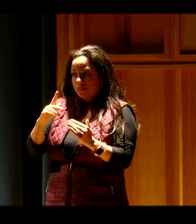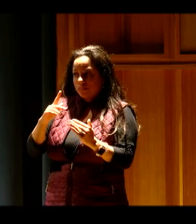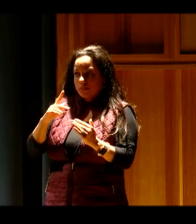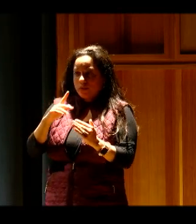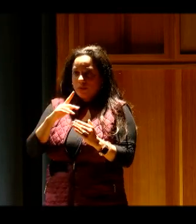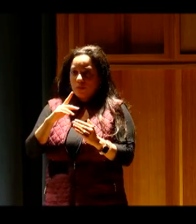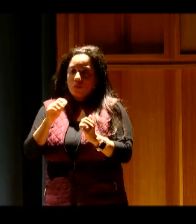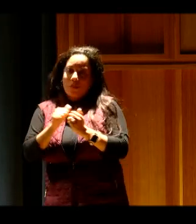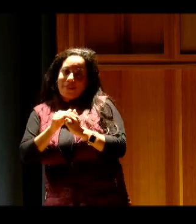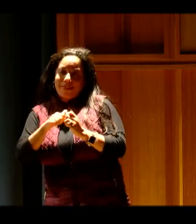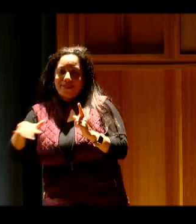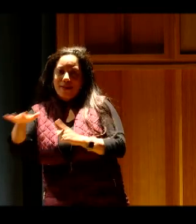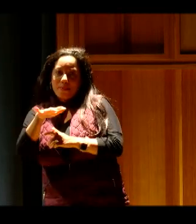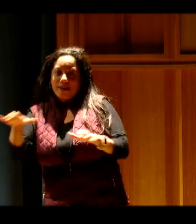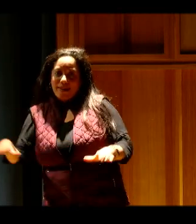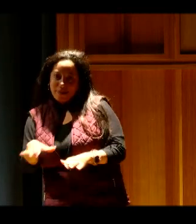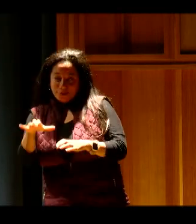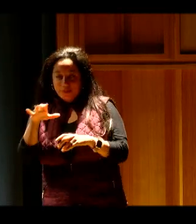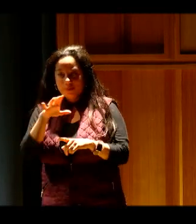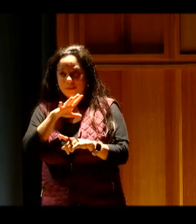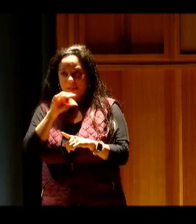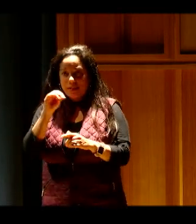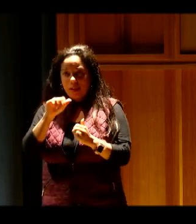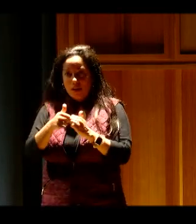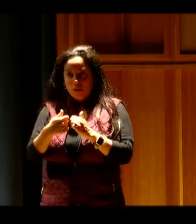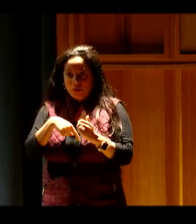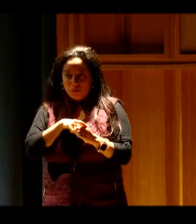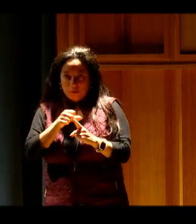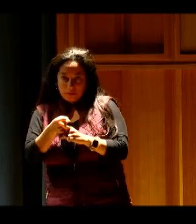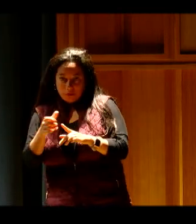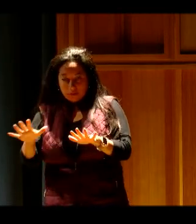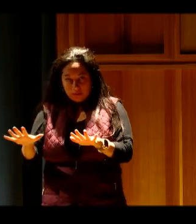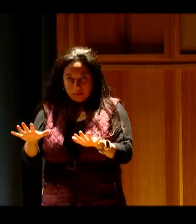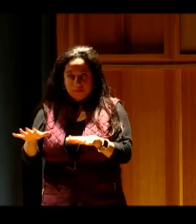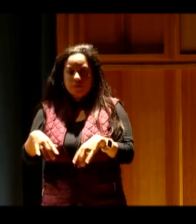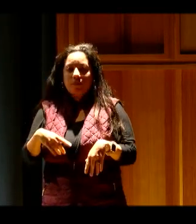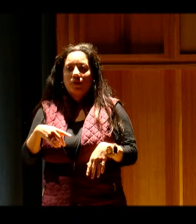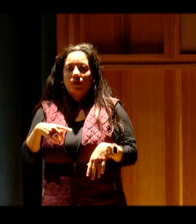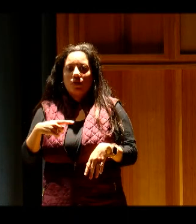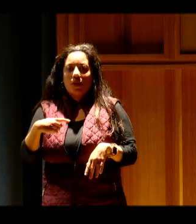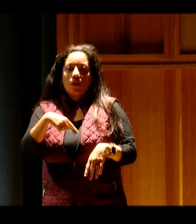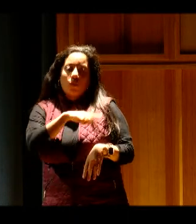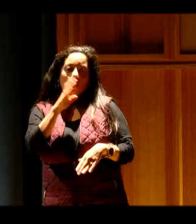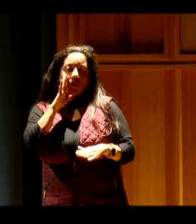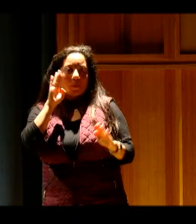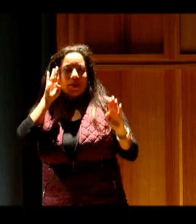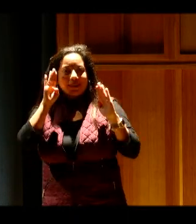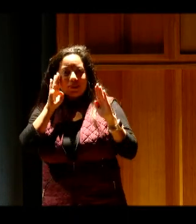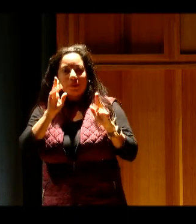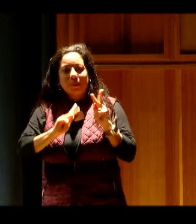And it said we'd pay special attention to the responsibilities of those who are stewards of cultural heritage.